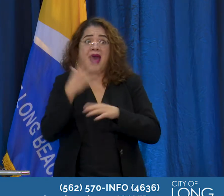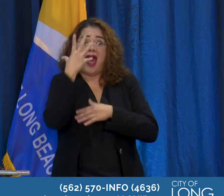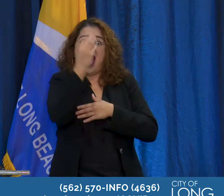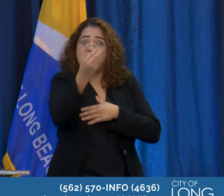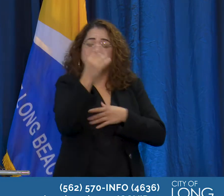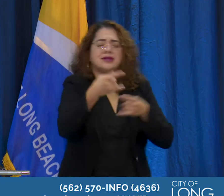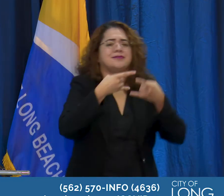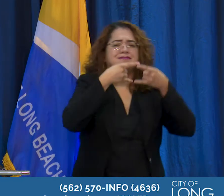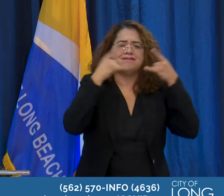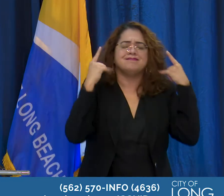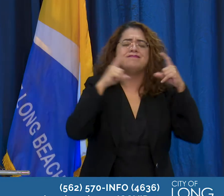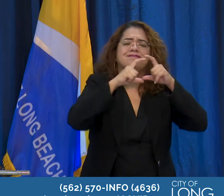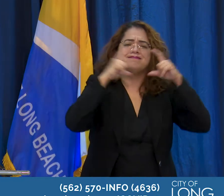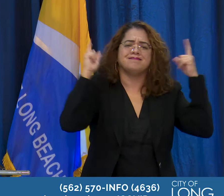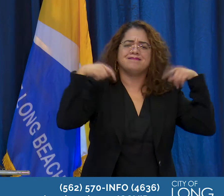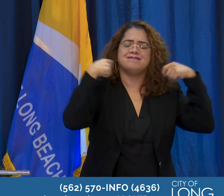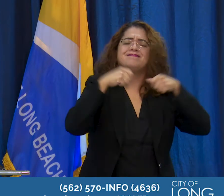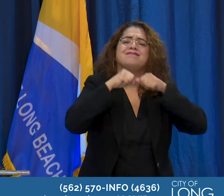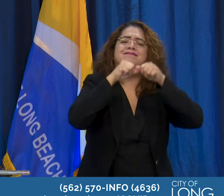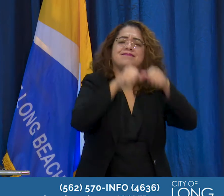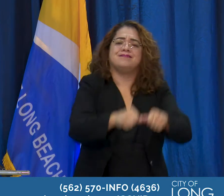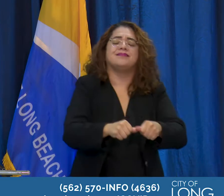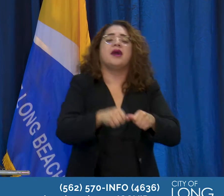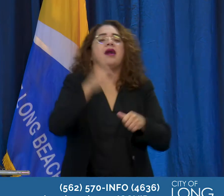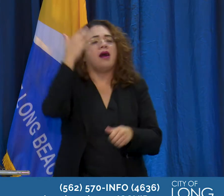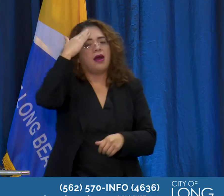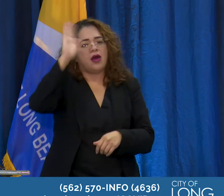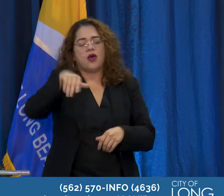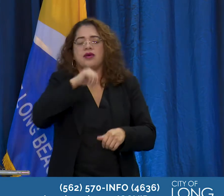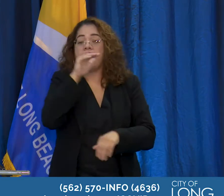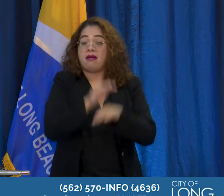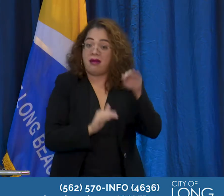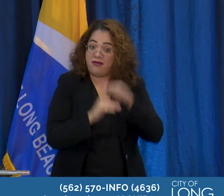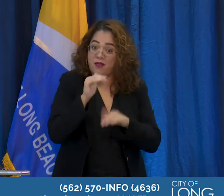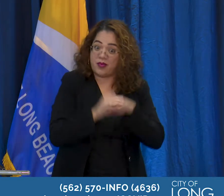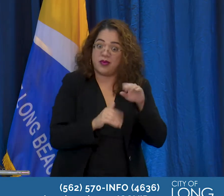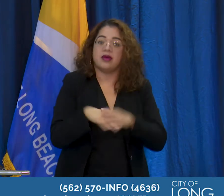new by wearing them consistently when you're out and about.